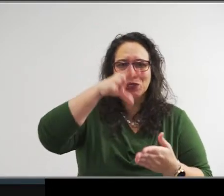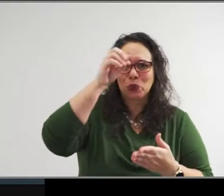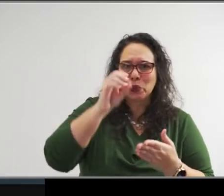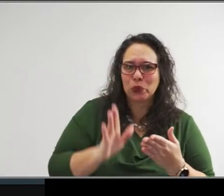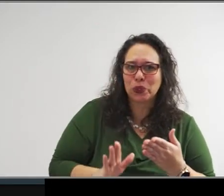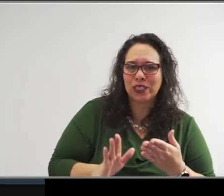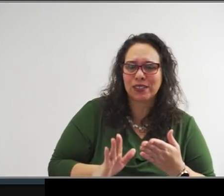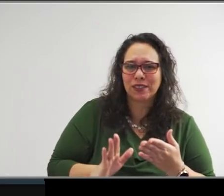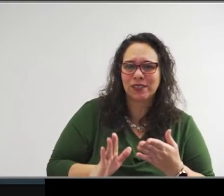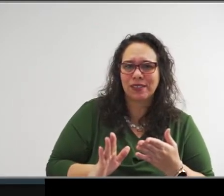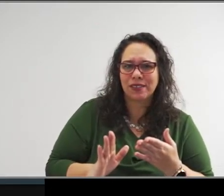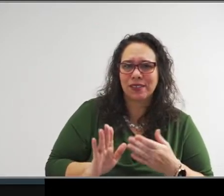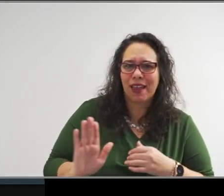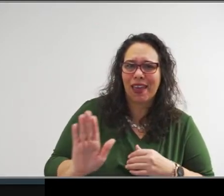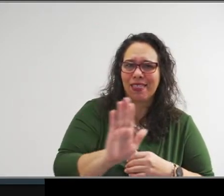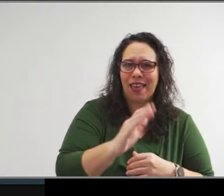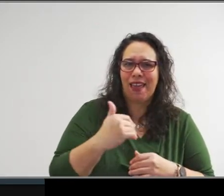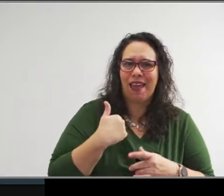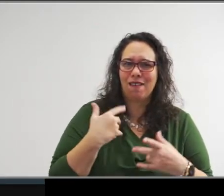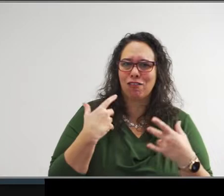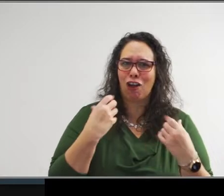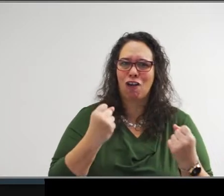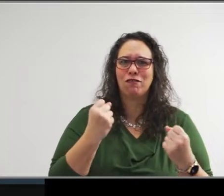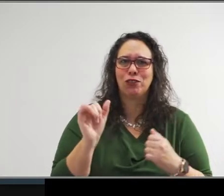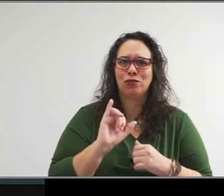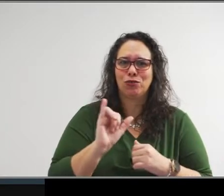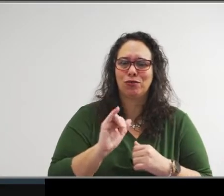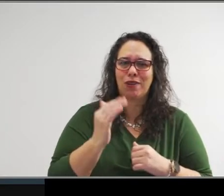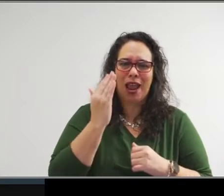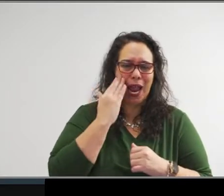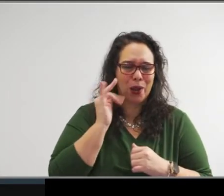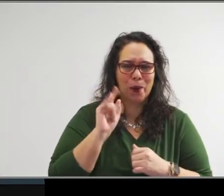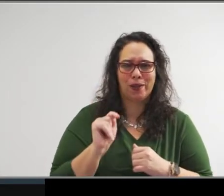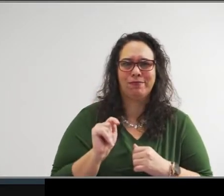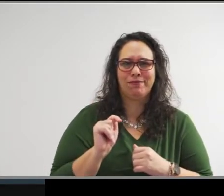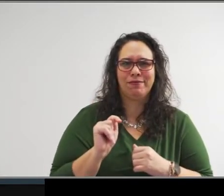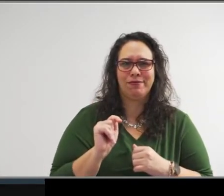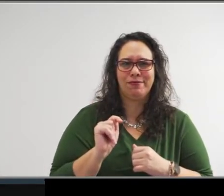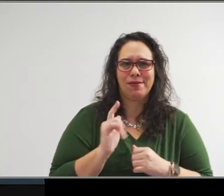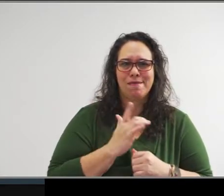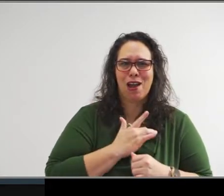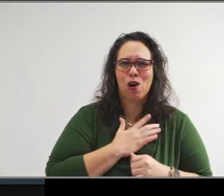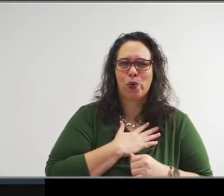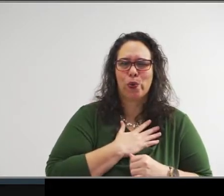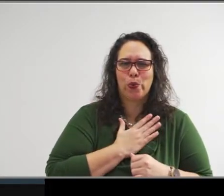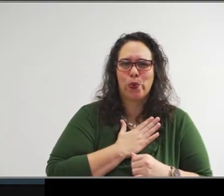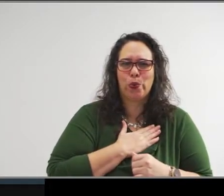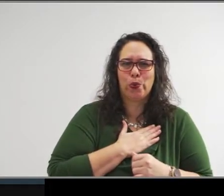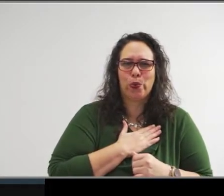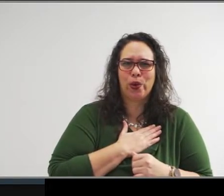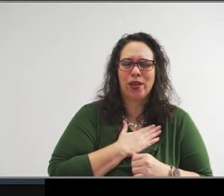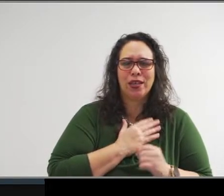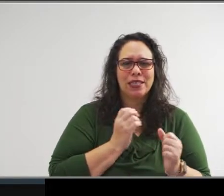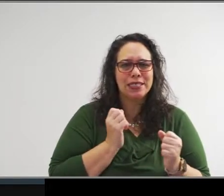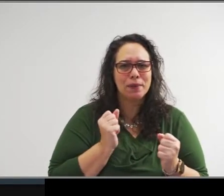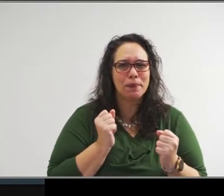and they have that confidence to, I know they do. And it's so heartwarming because in so many other places